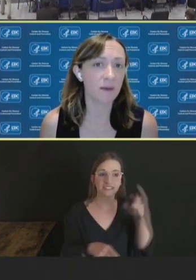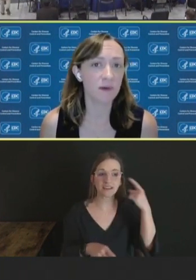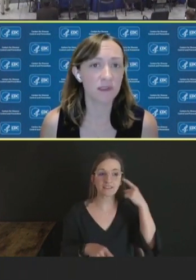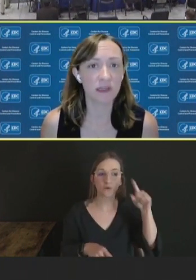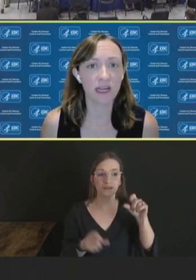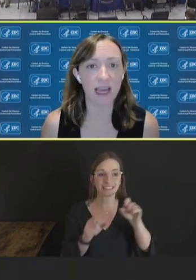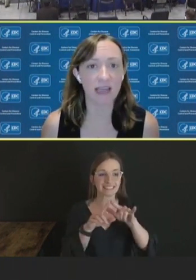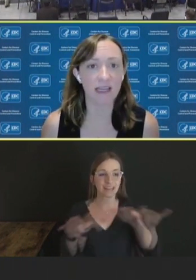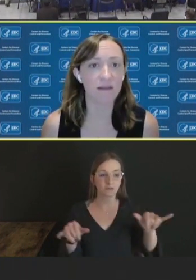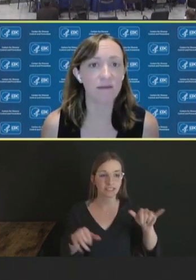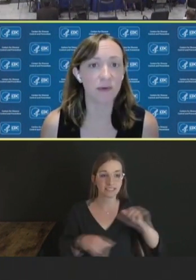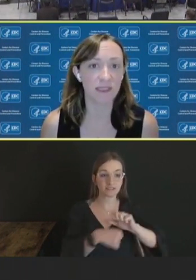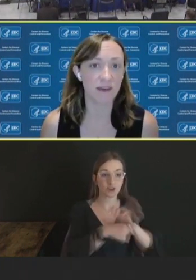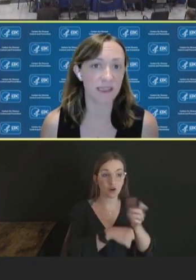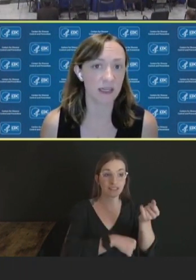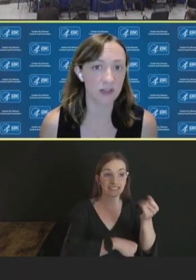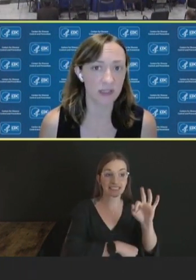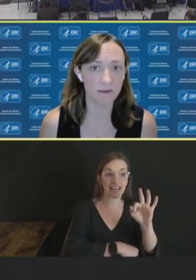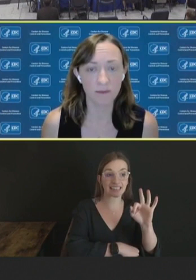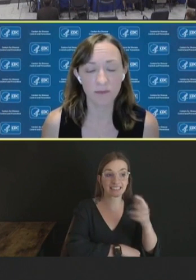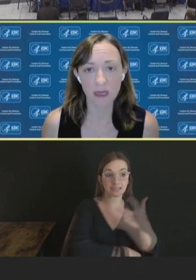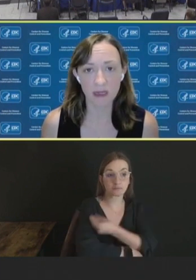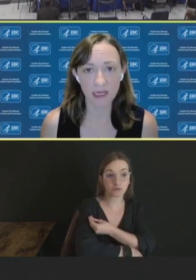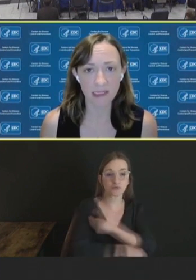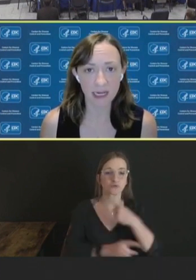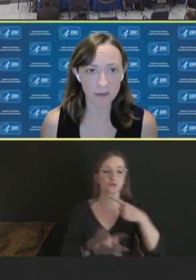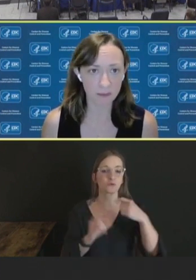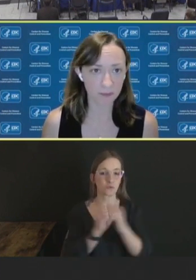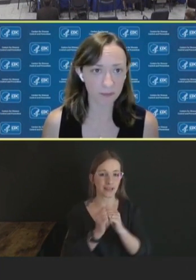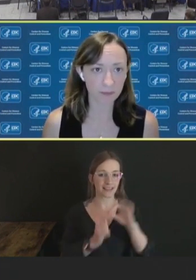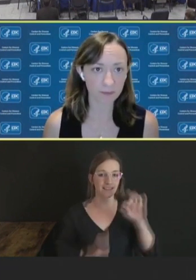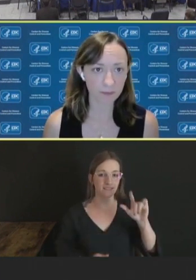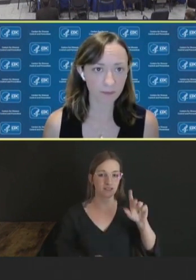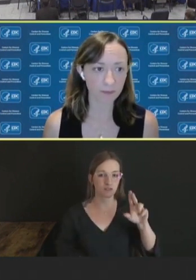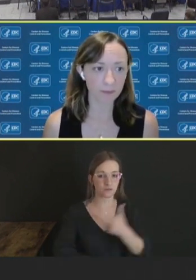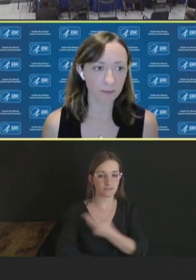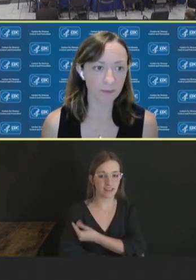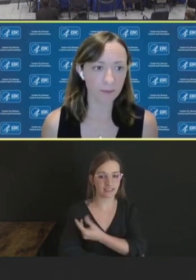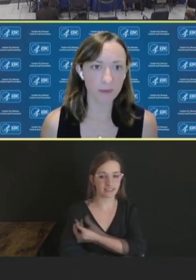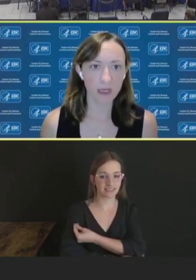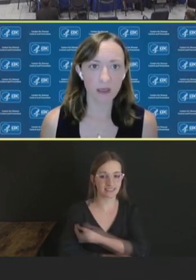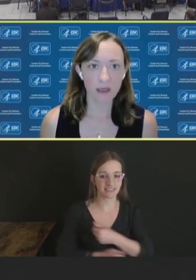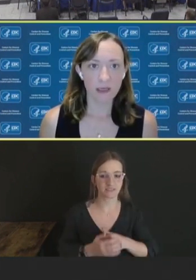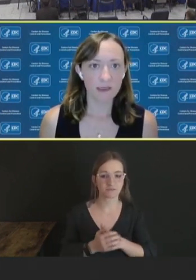mRNA booster and influenza vaccination. Next slide.